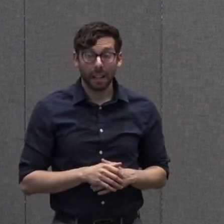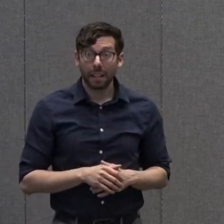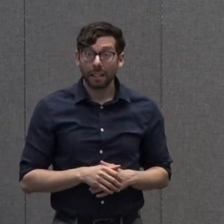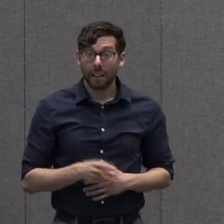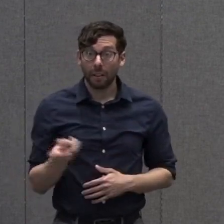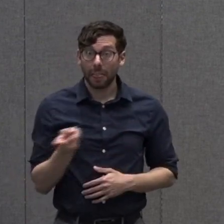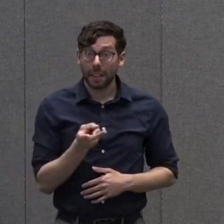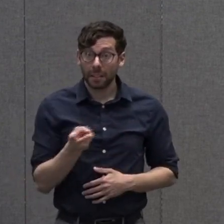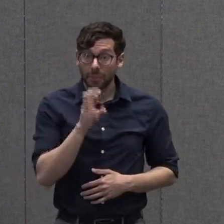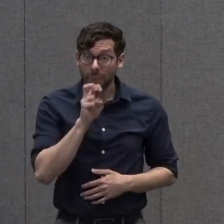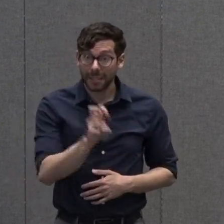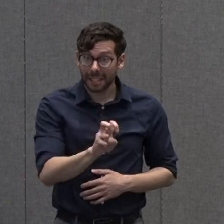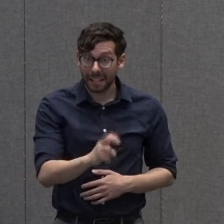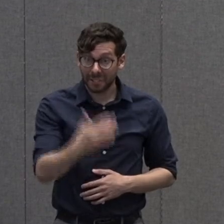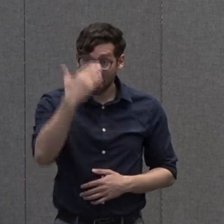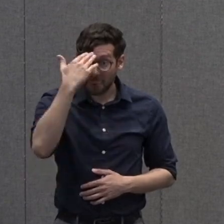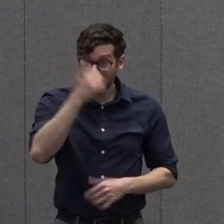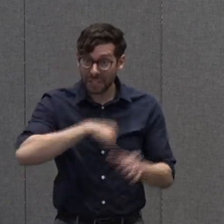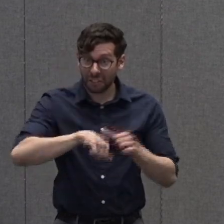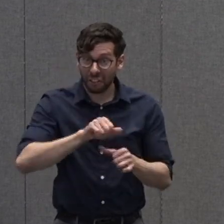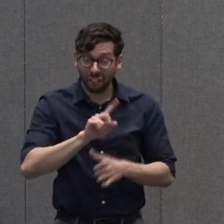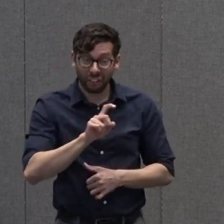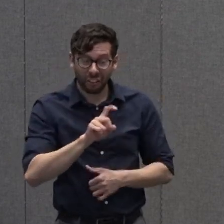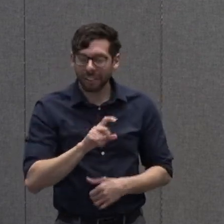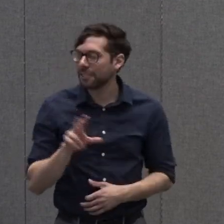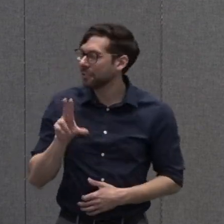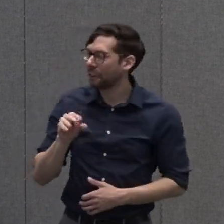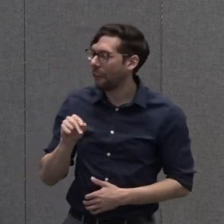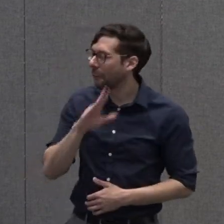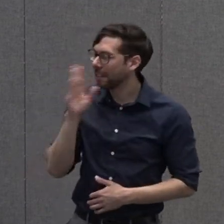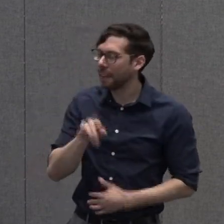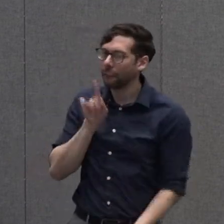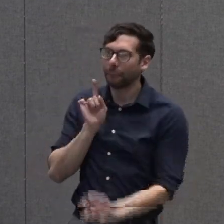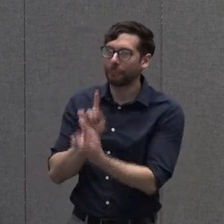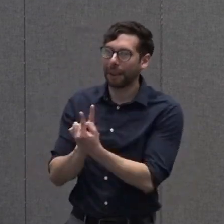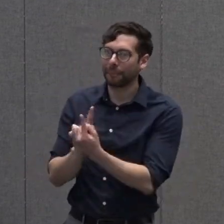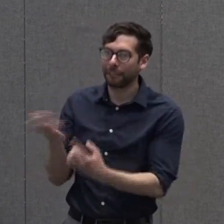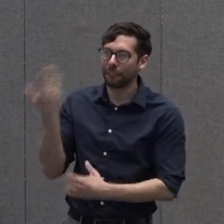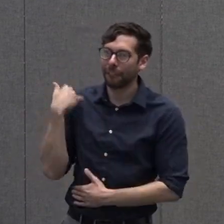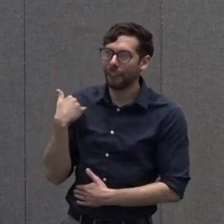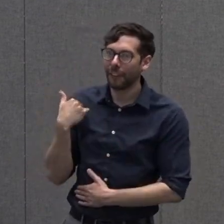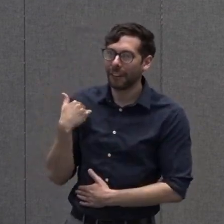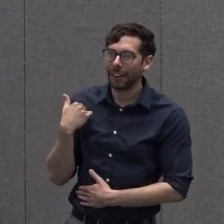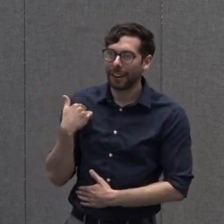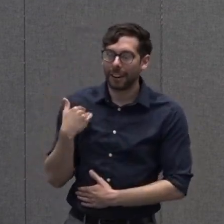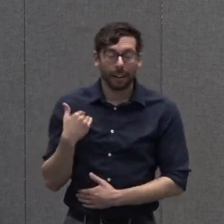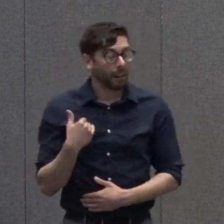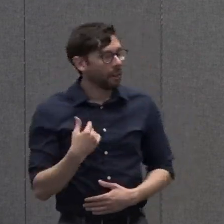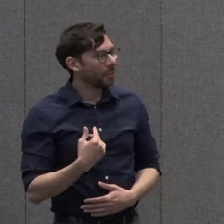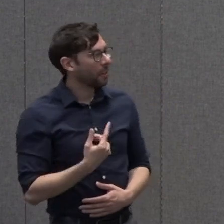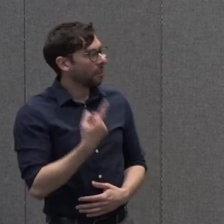They do not, they've never even seen each other, before today. - Never even. So, she's not looking, she's like, "I don't want anything to do with you."